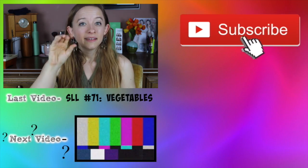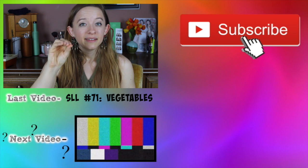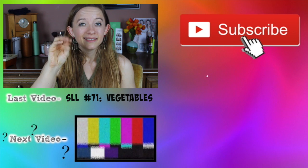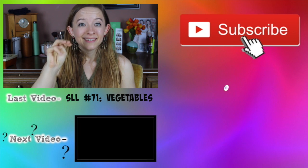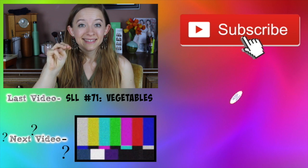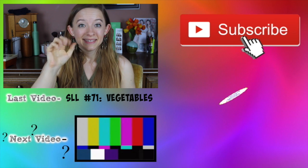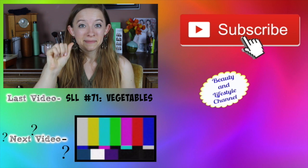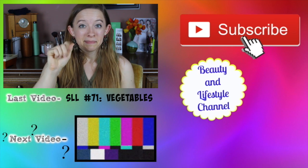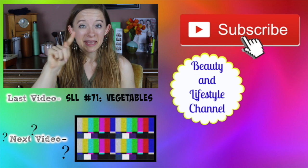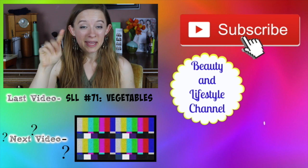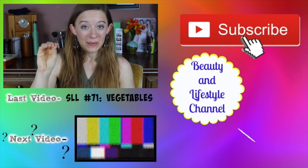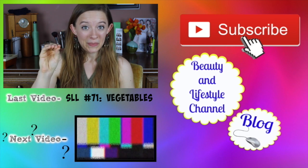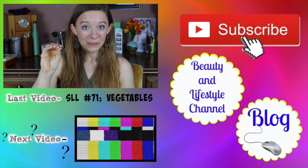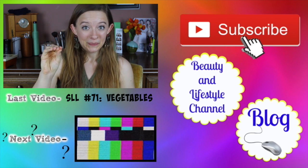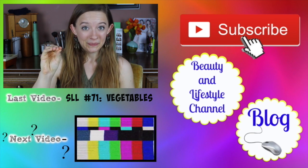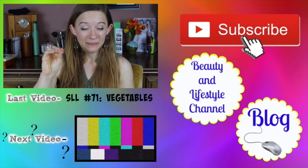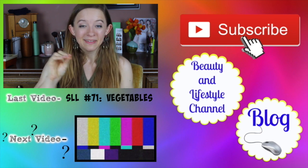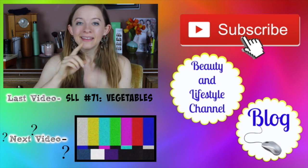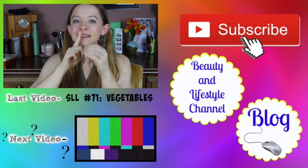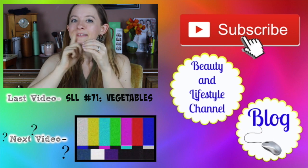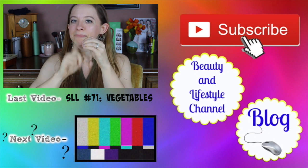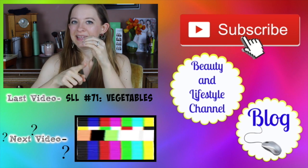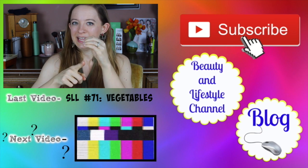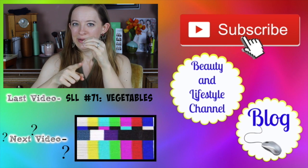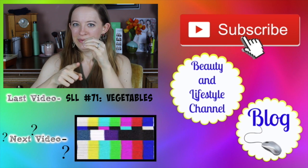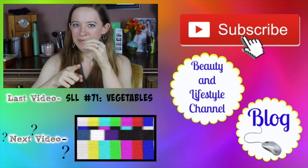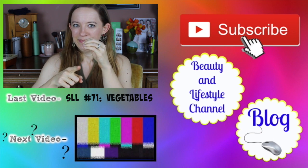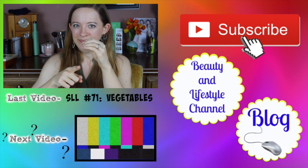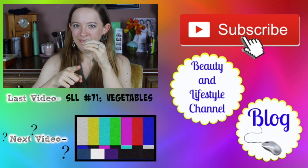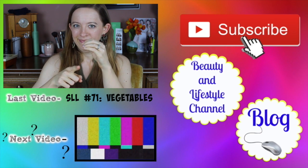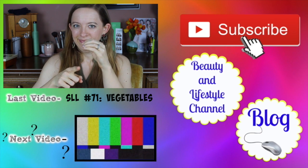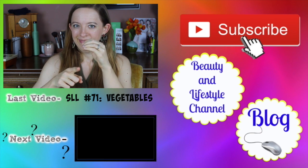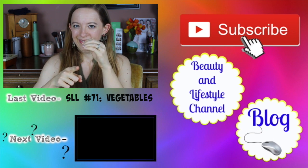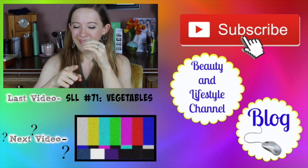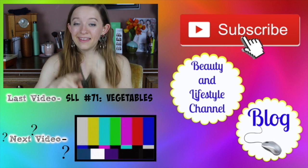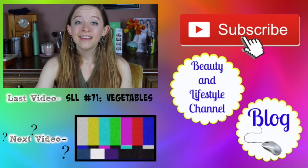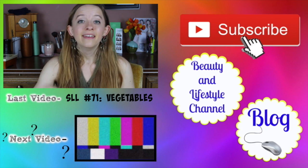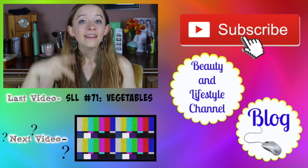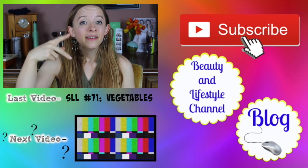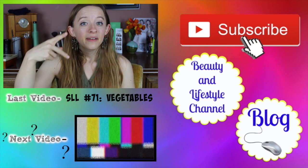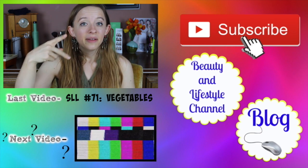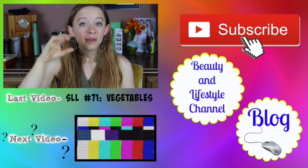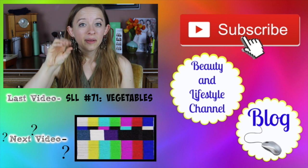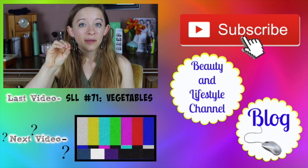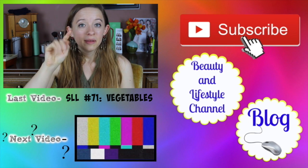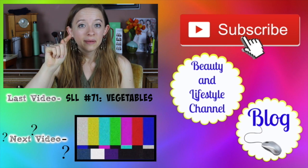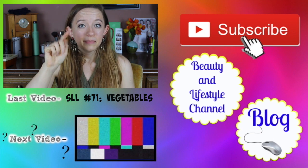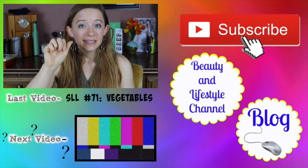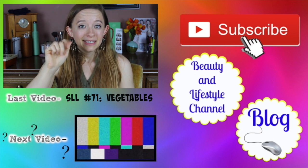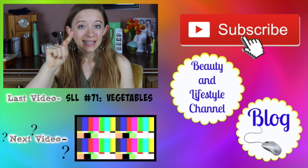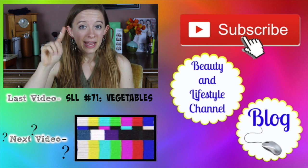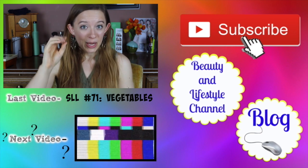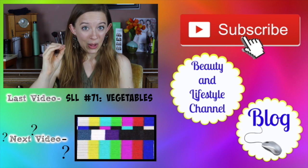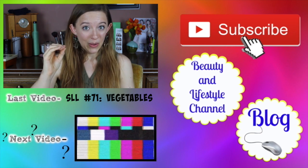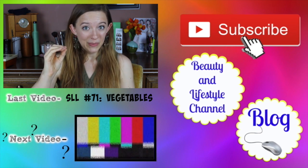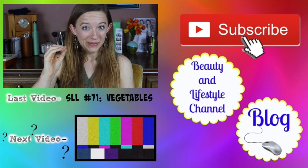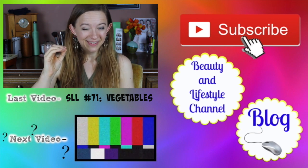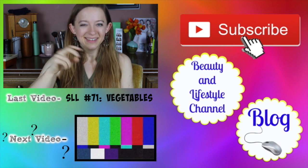Tomato - TOMATO potato